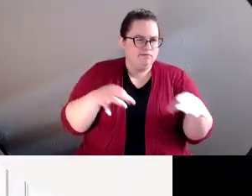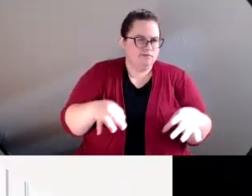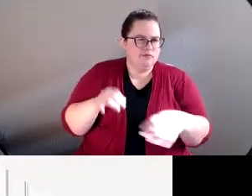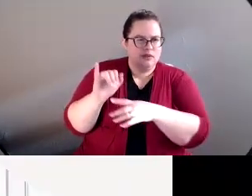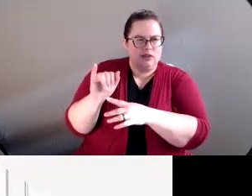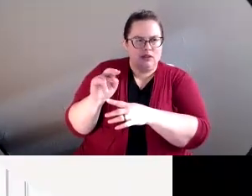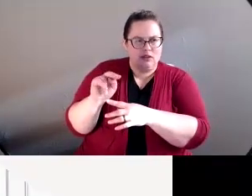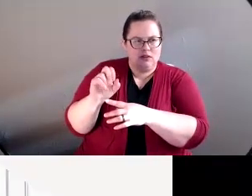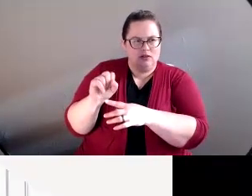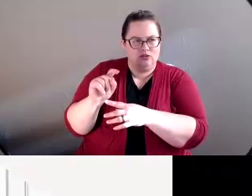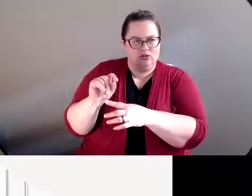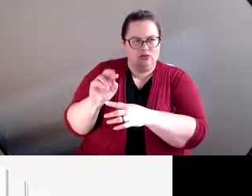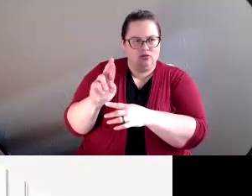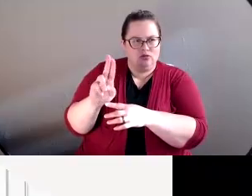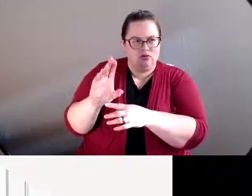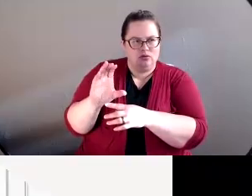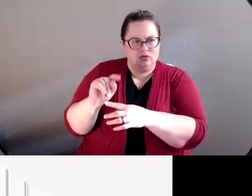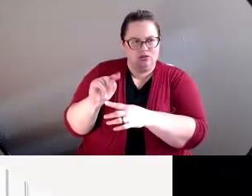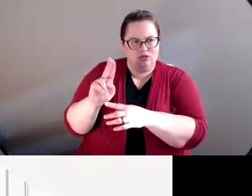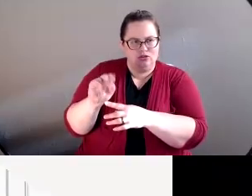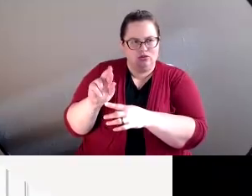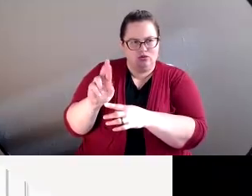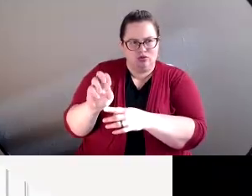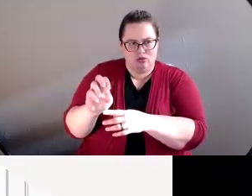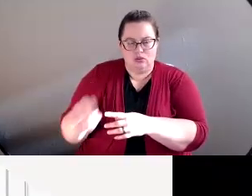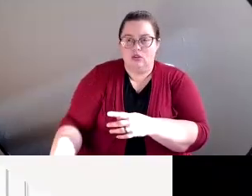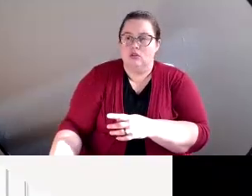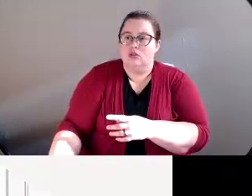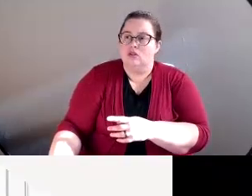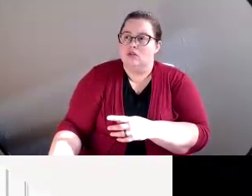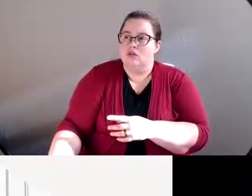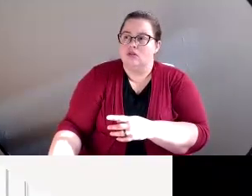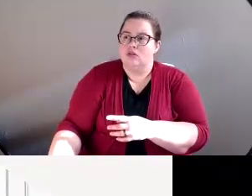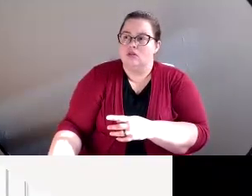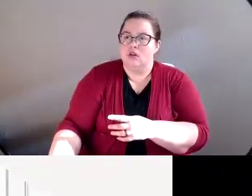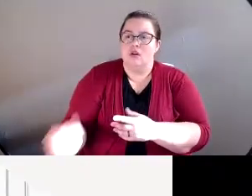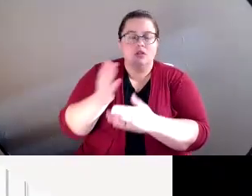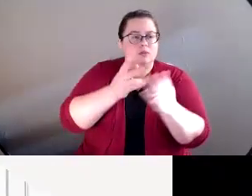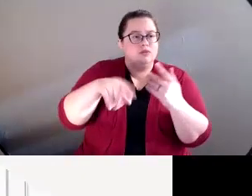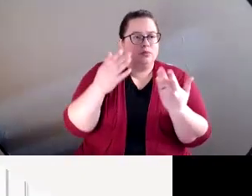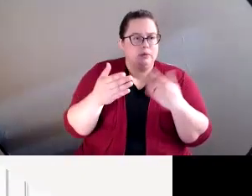Some of you may already know this information, so, you can just listen